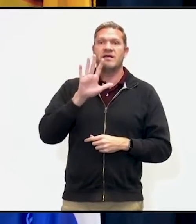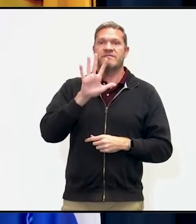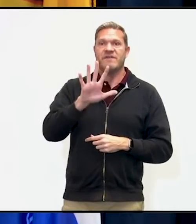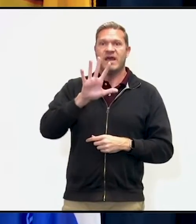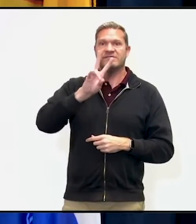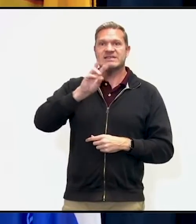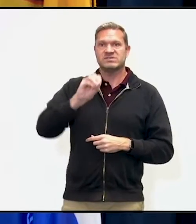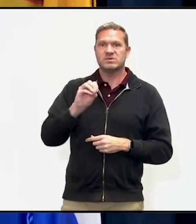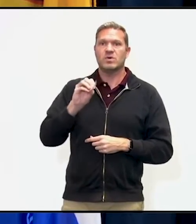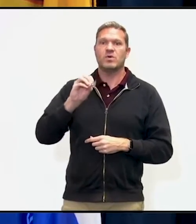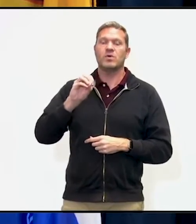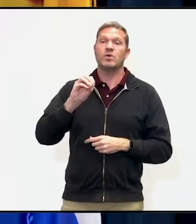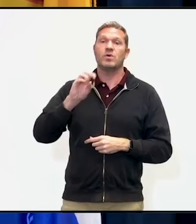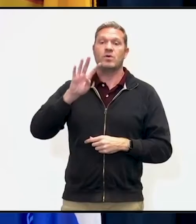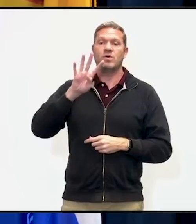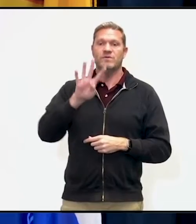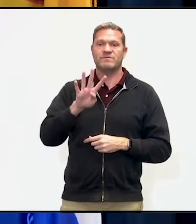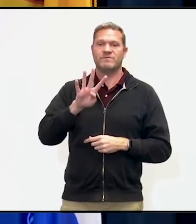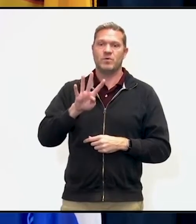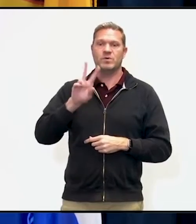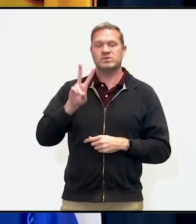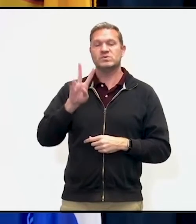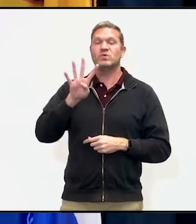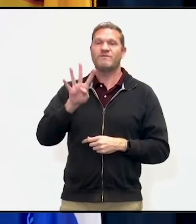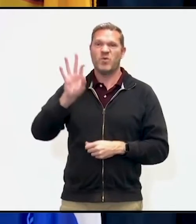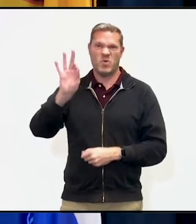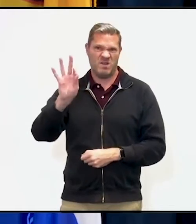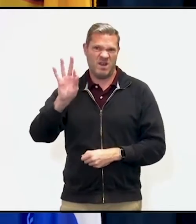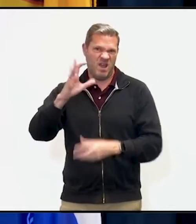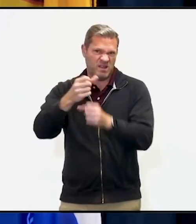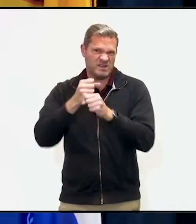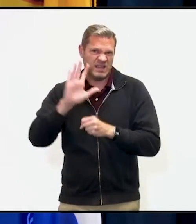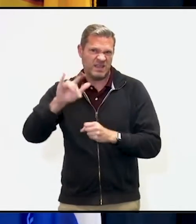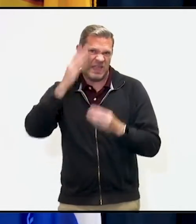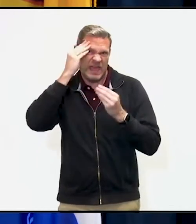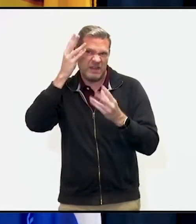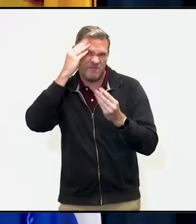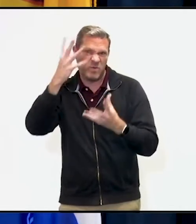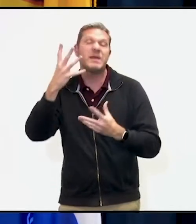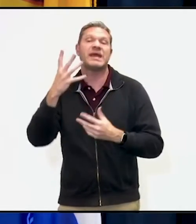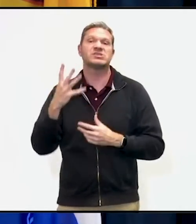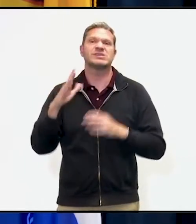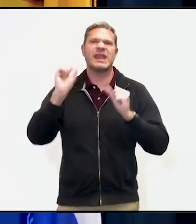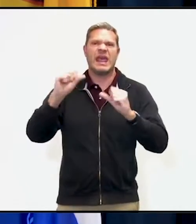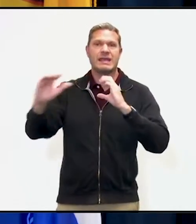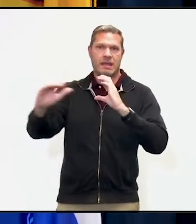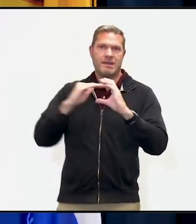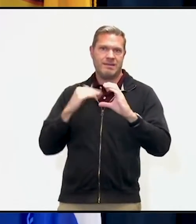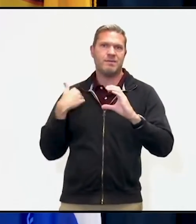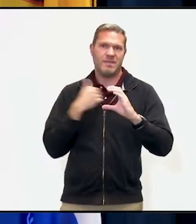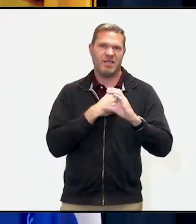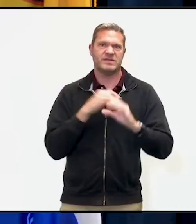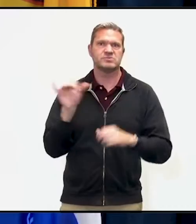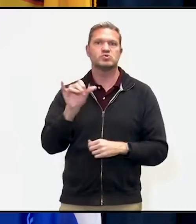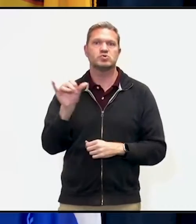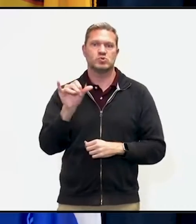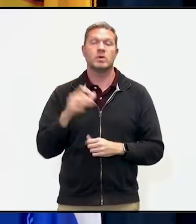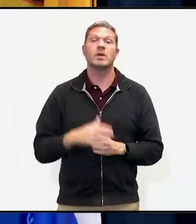or 570-4249 just to get more information. They can also of course email us. Now, I want to just speak more broadly.